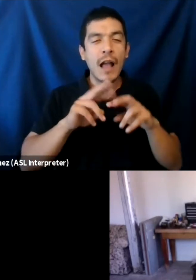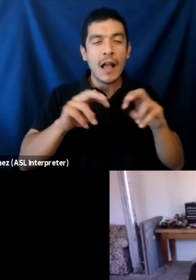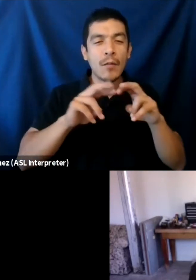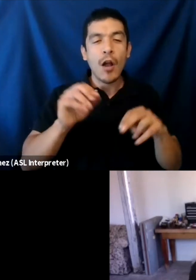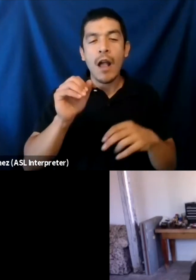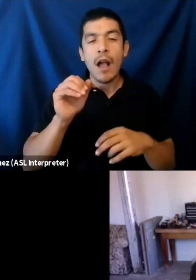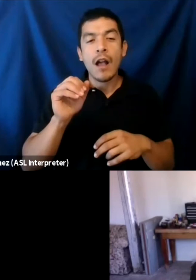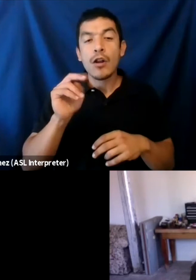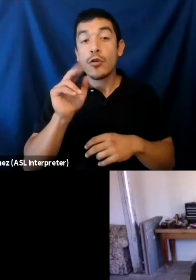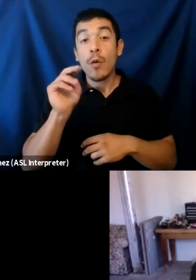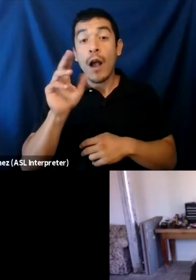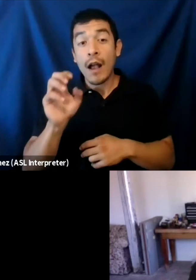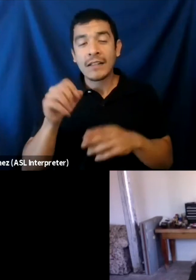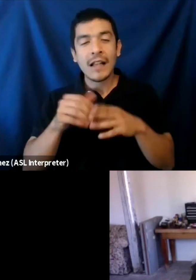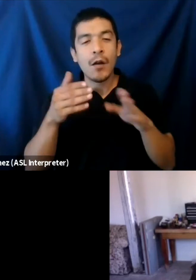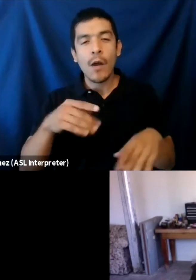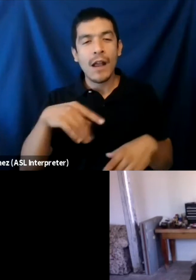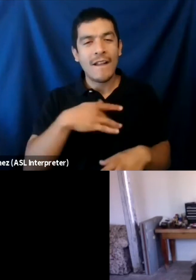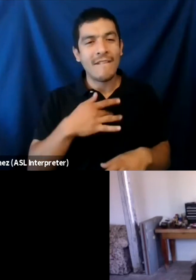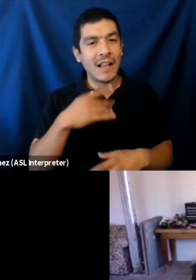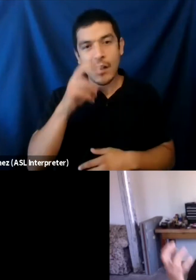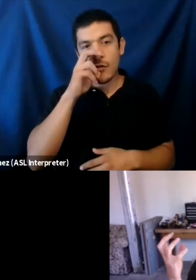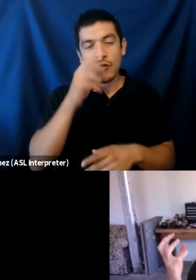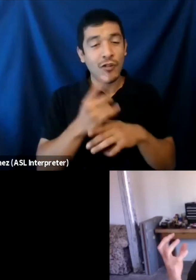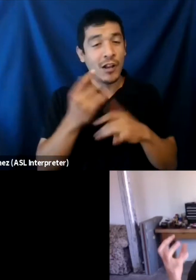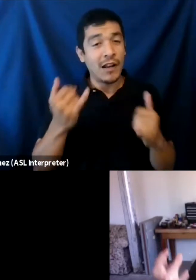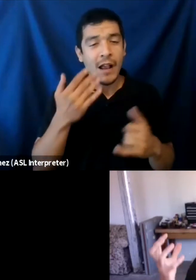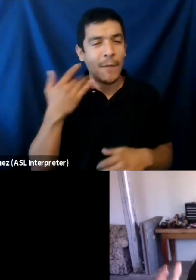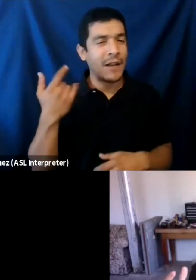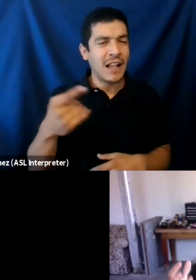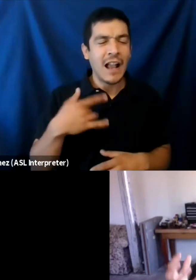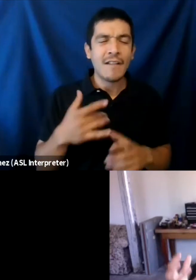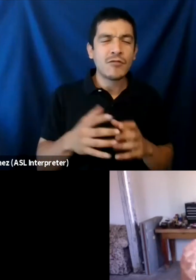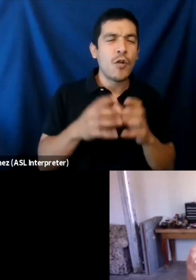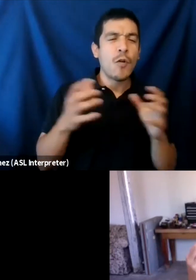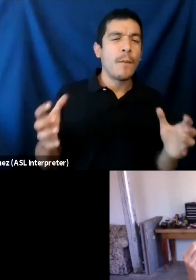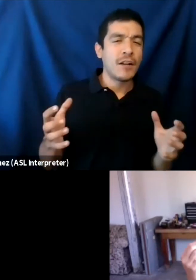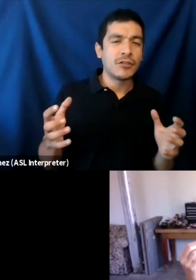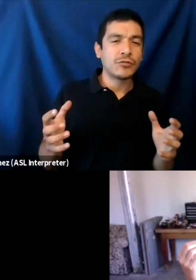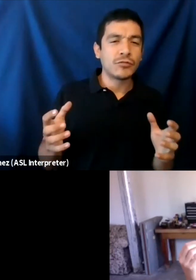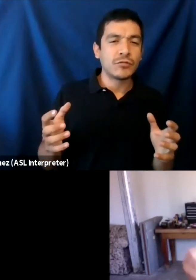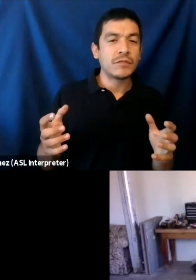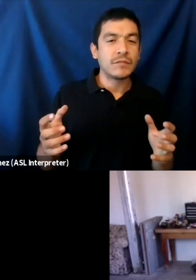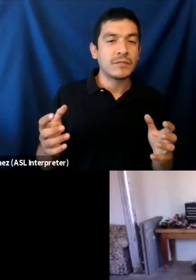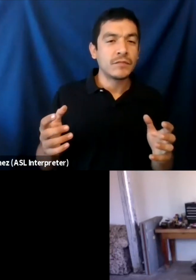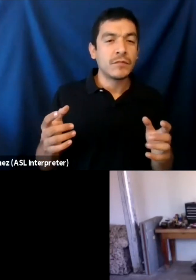in ways that sometimes feel restrictive right now because there's such an intuitive to change things.